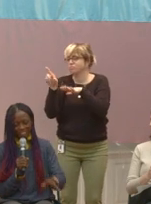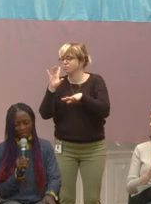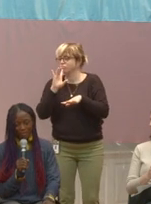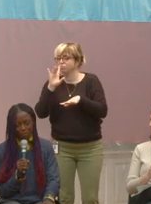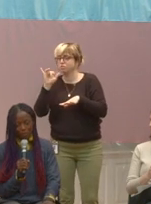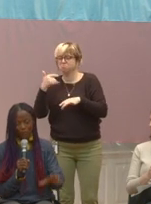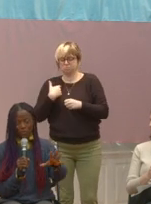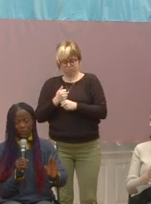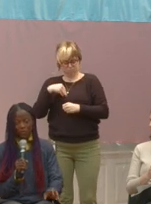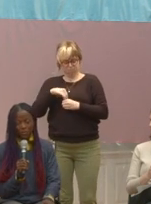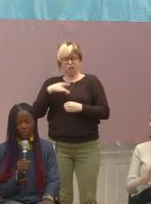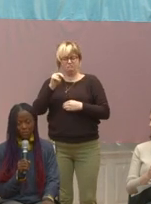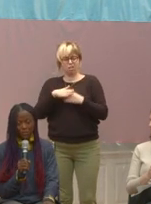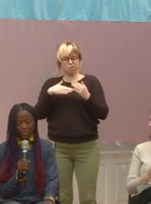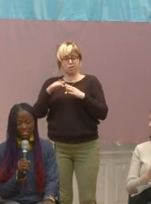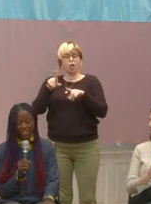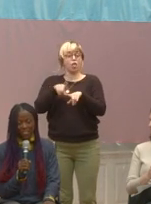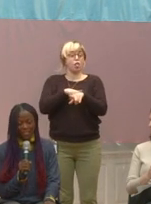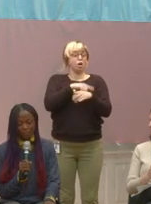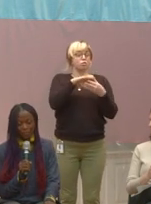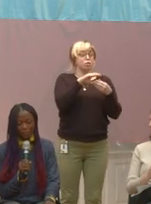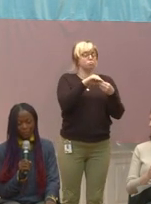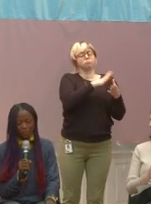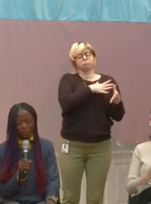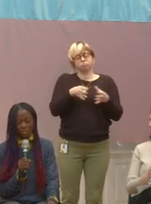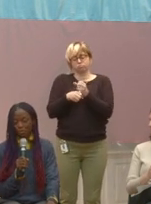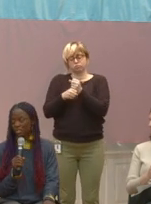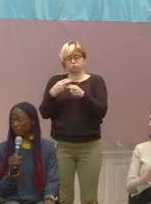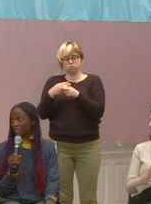uncomfortable. So long story short, through the mentorship of